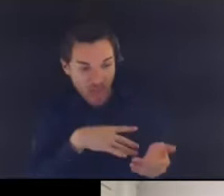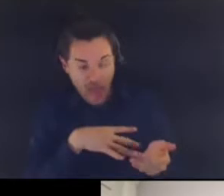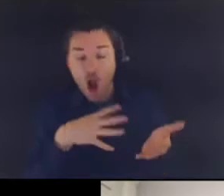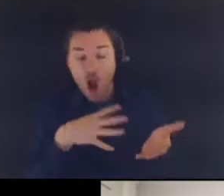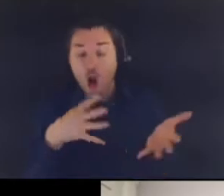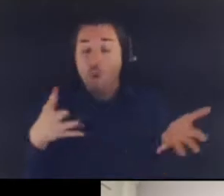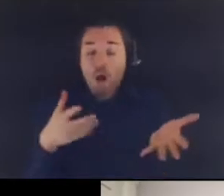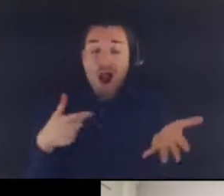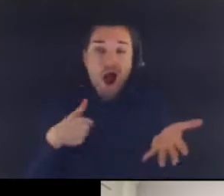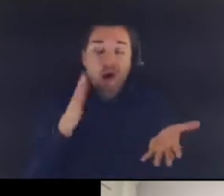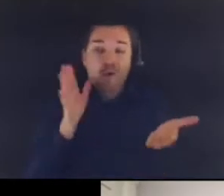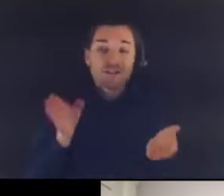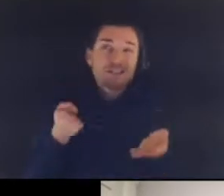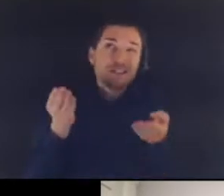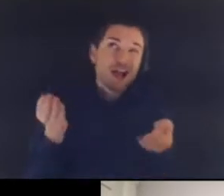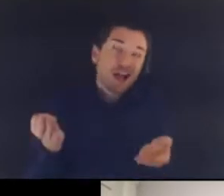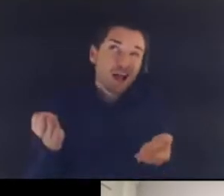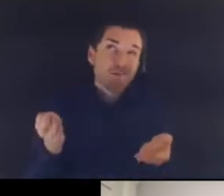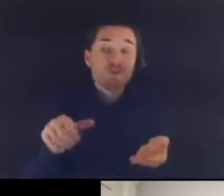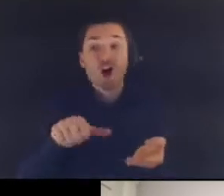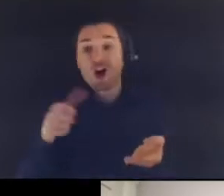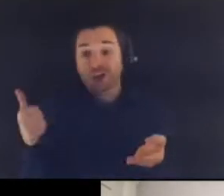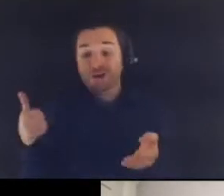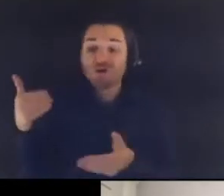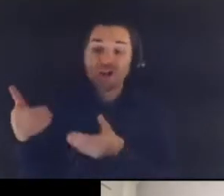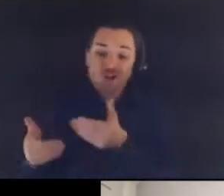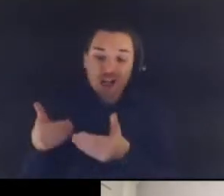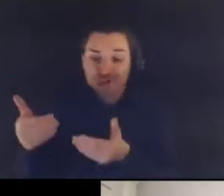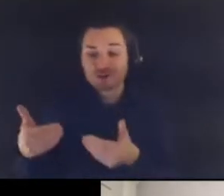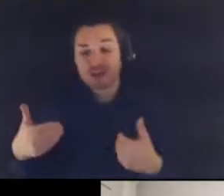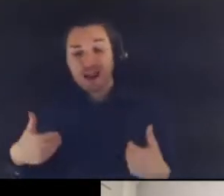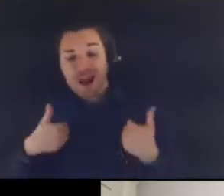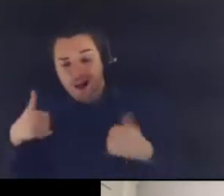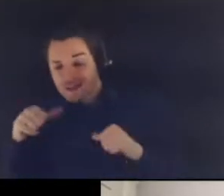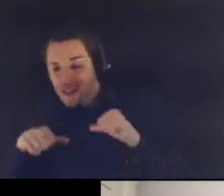younger scientists, older scientists, and scientists in general, is that you should